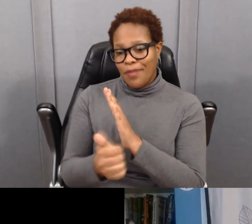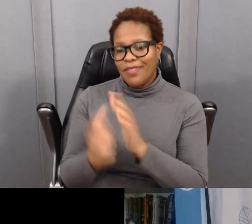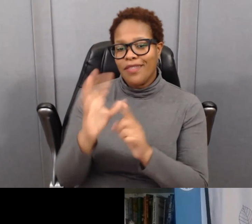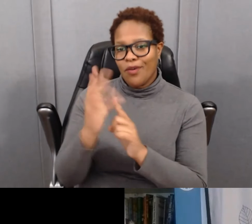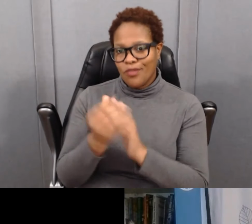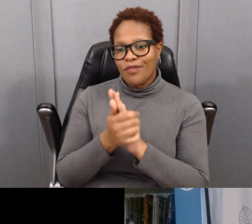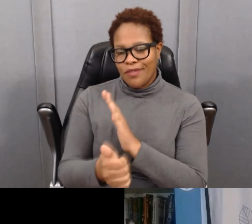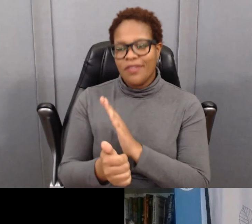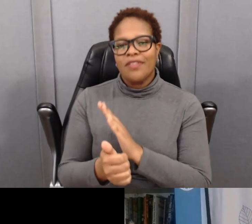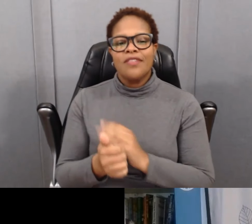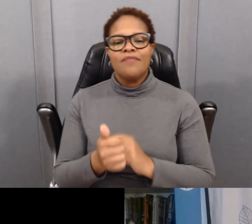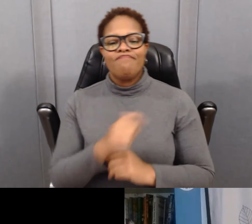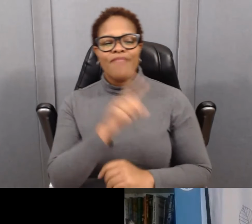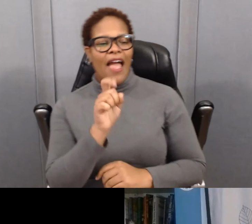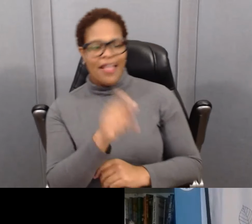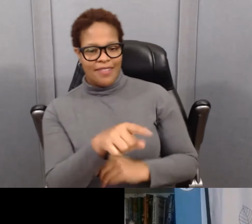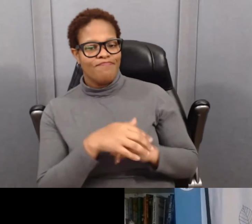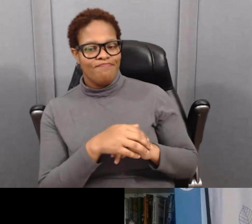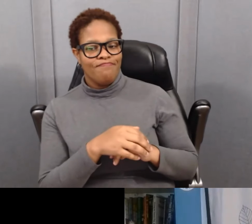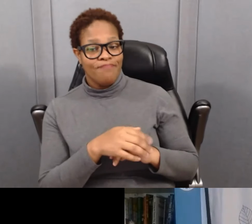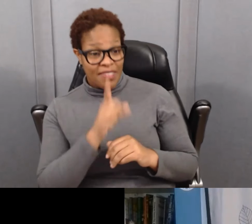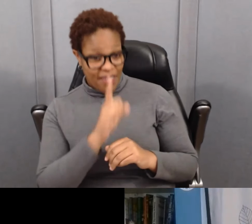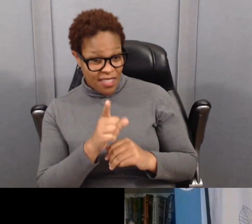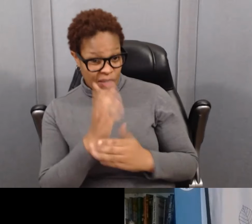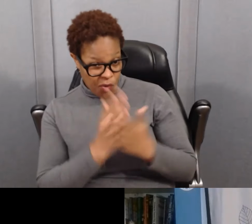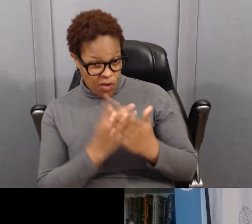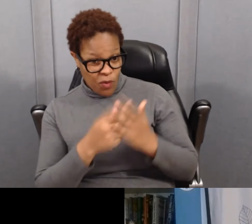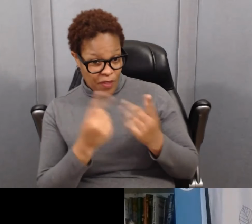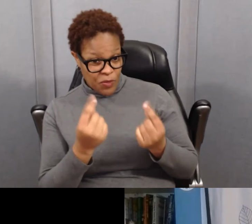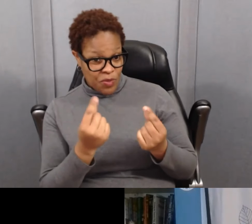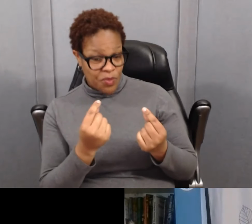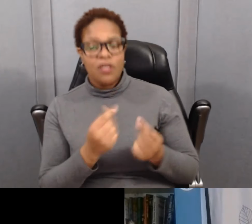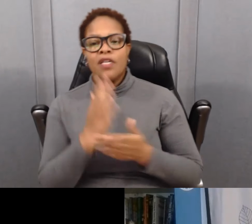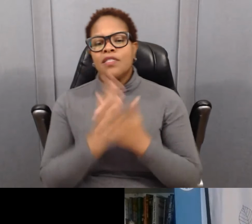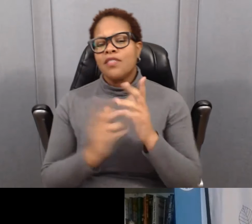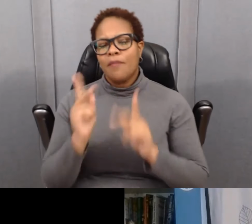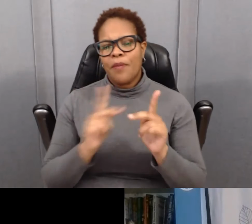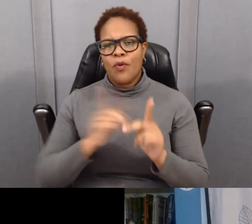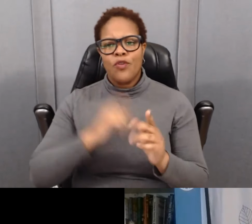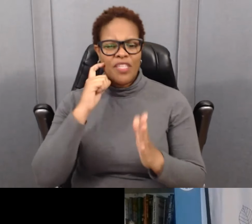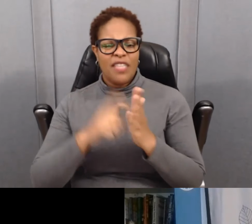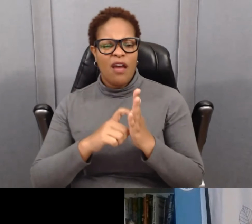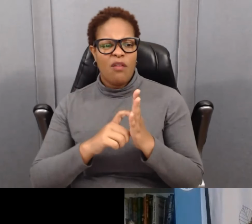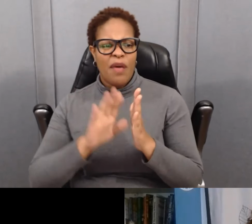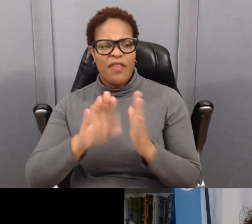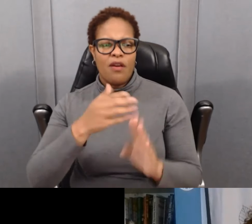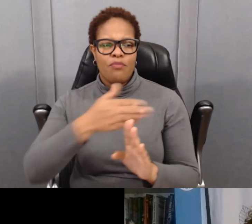So is it part of what they do? There are folks who you can even tell by some of the prior work from folks.